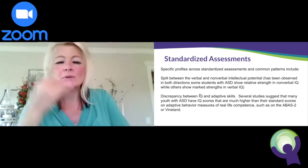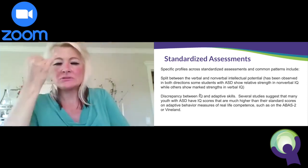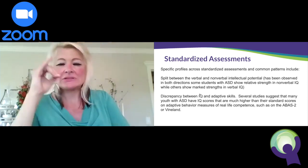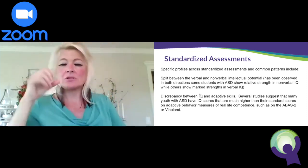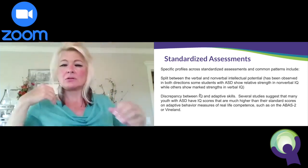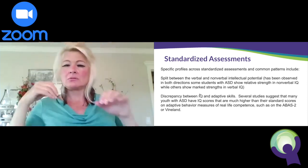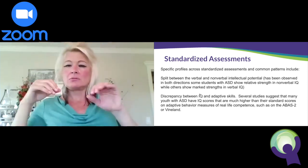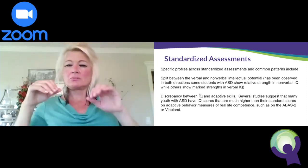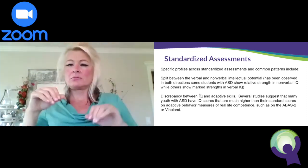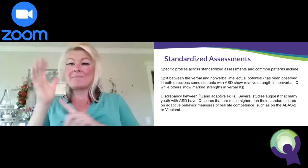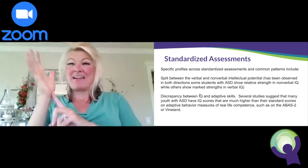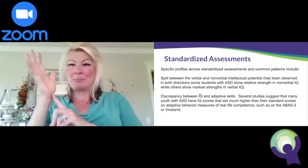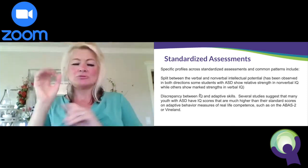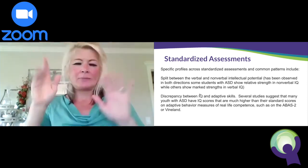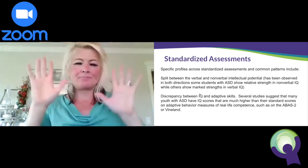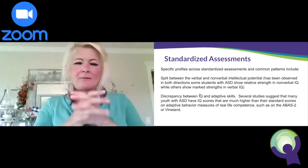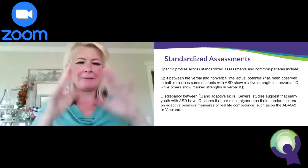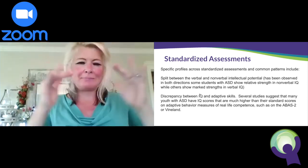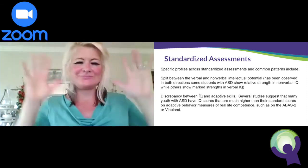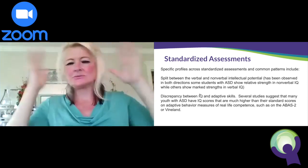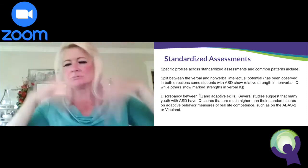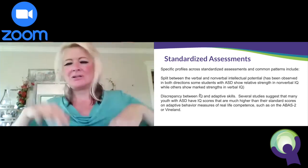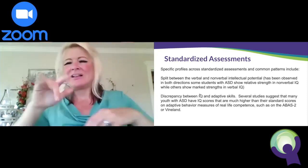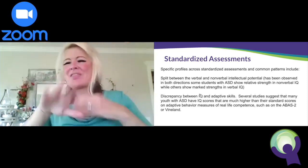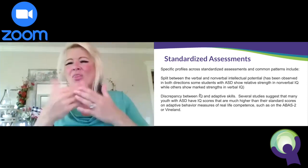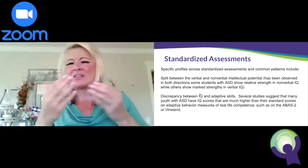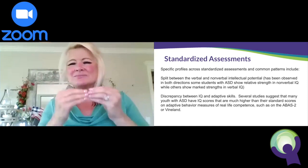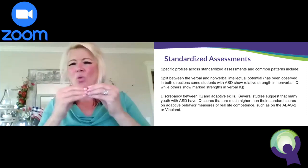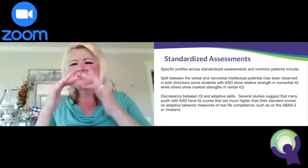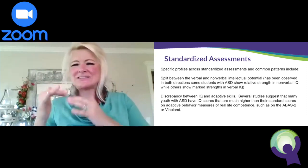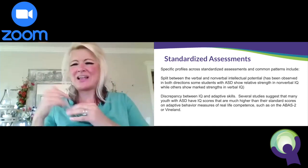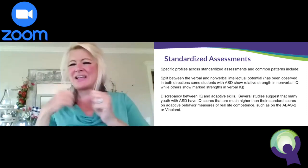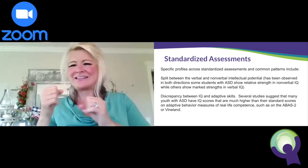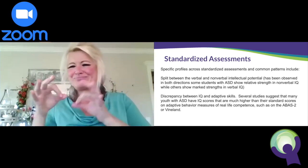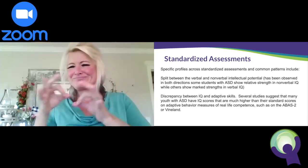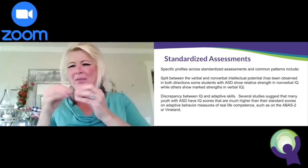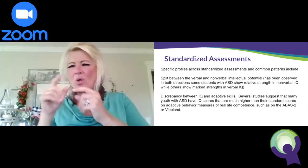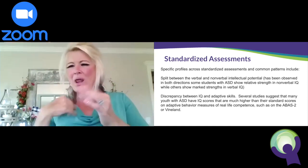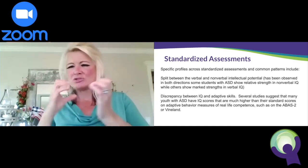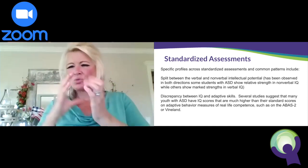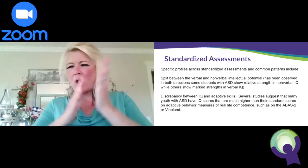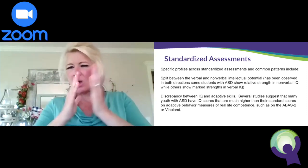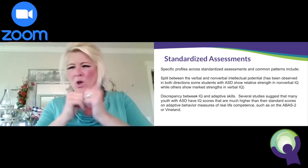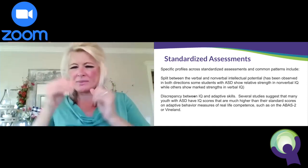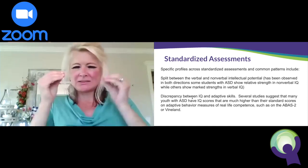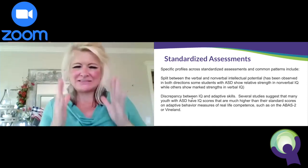also looking at verbal..oh oh I have five minutes! All right, well again these